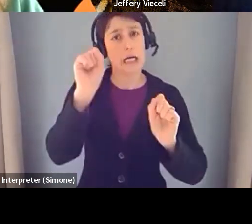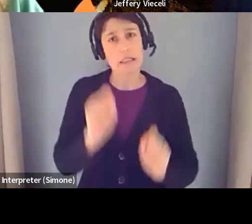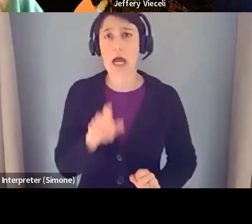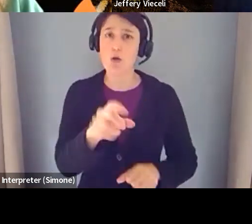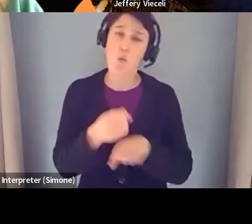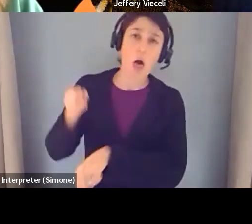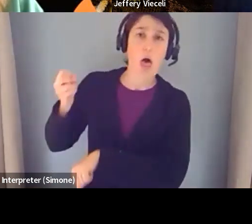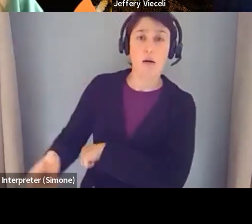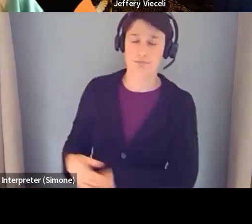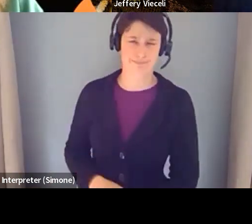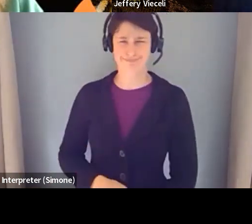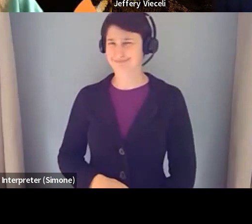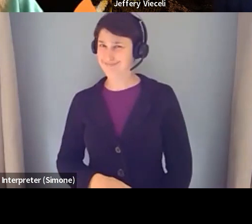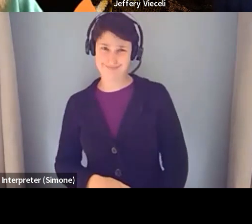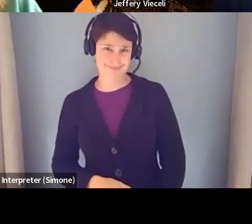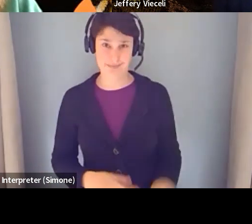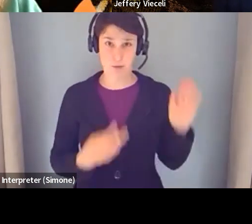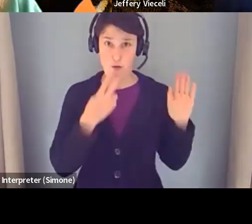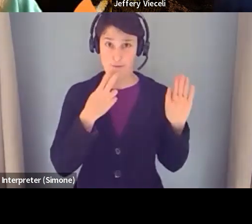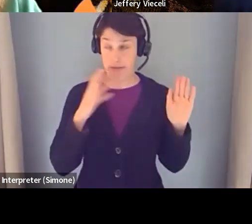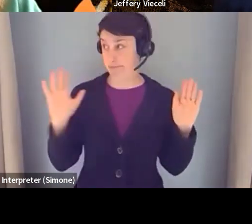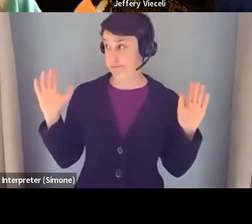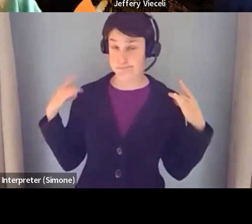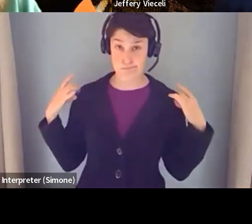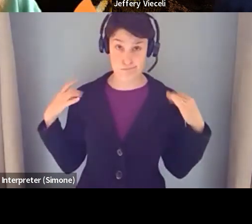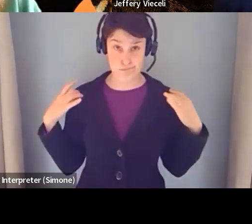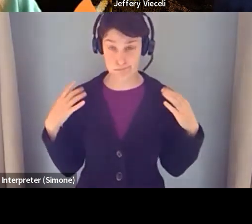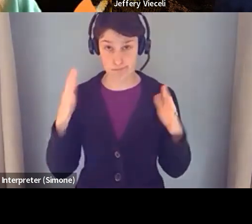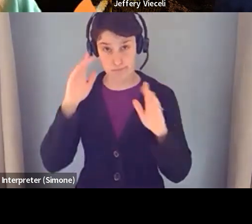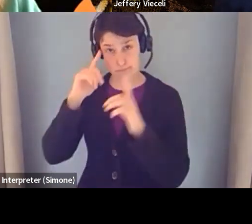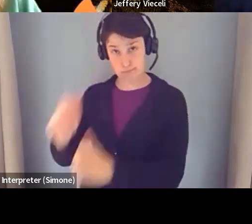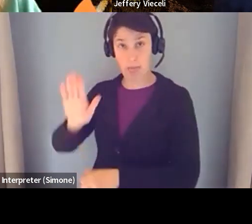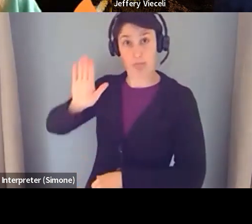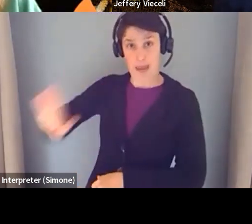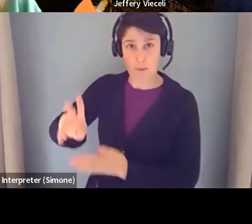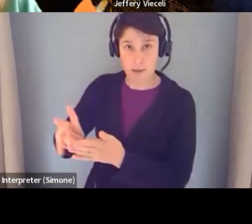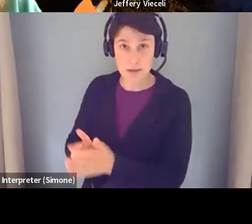" yes, we don't get into the referee. It's based upon their policies and their procedures.